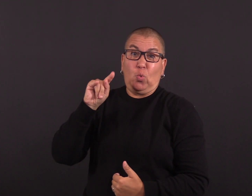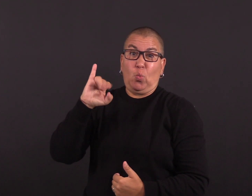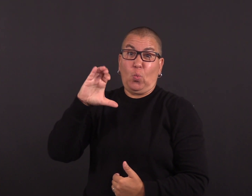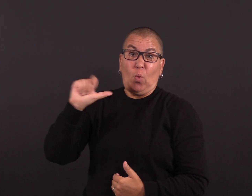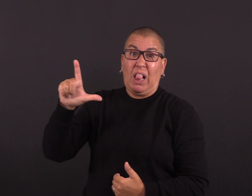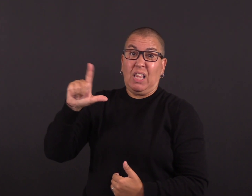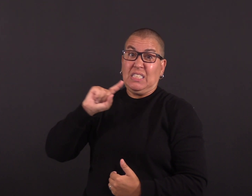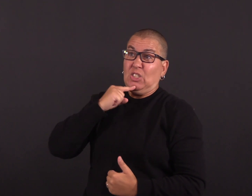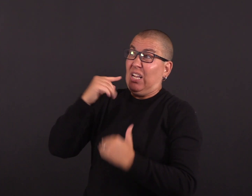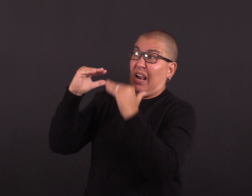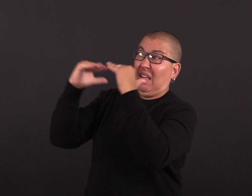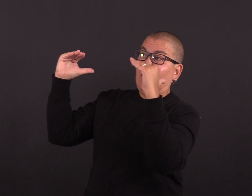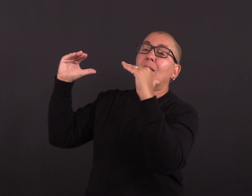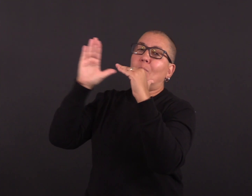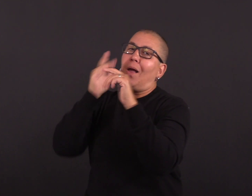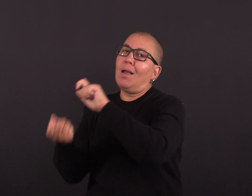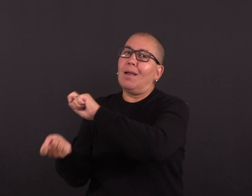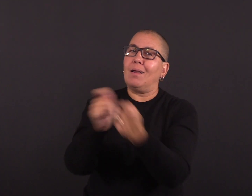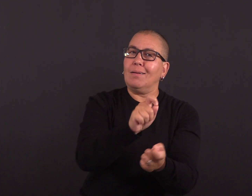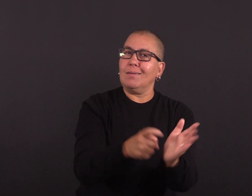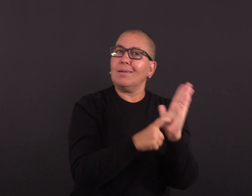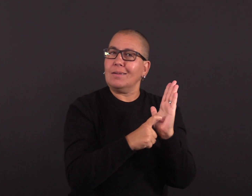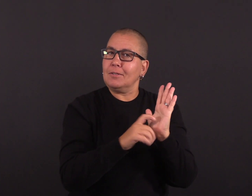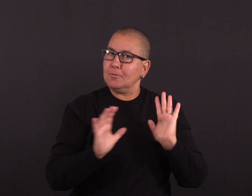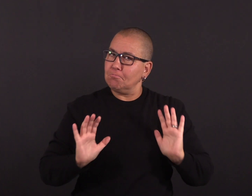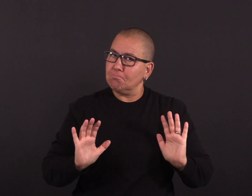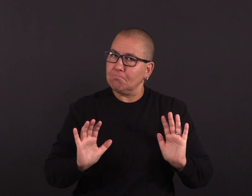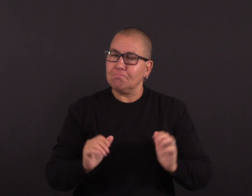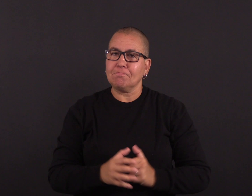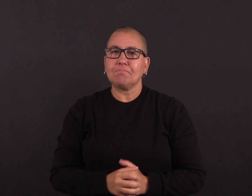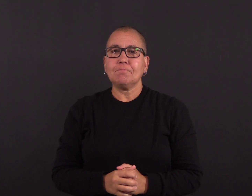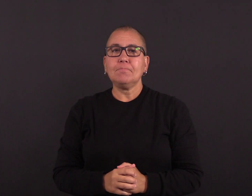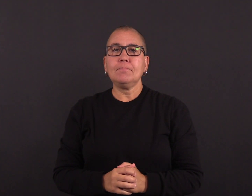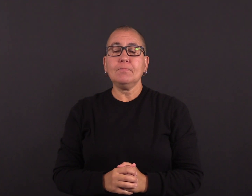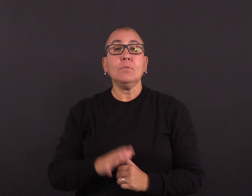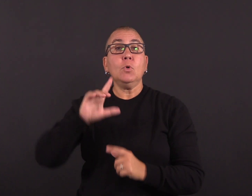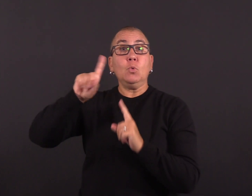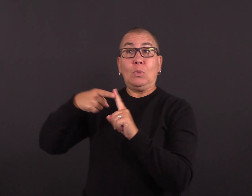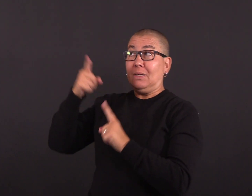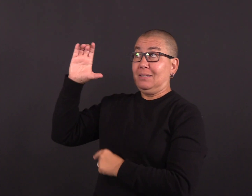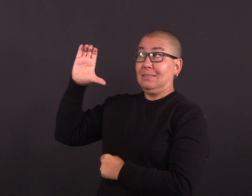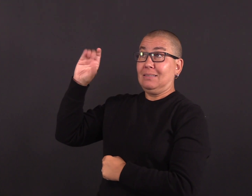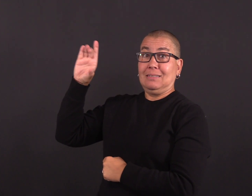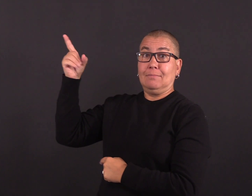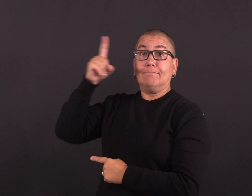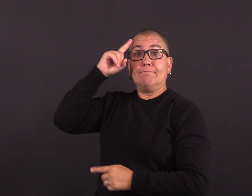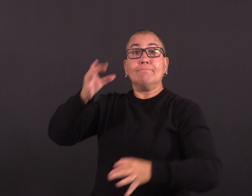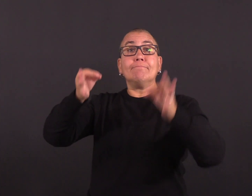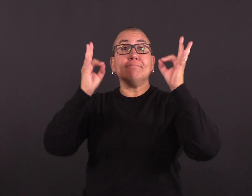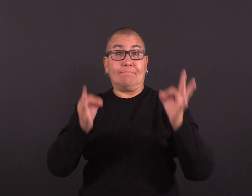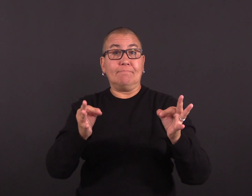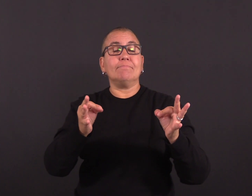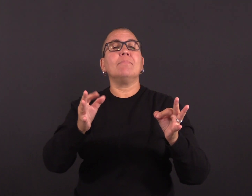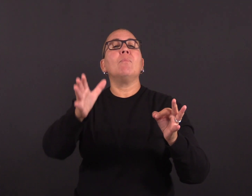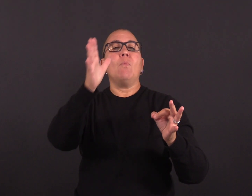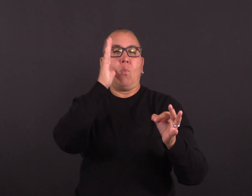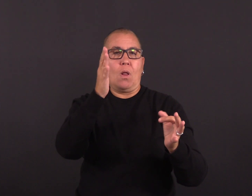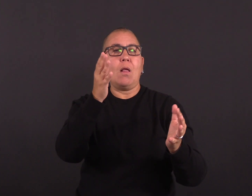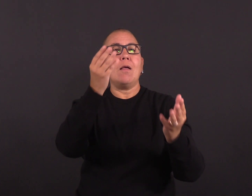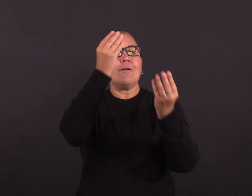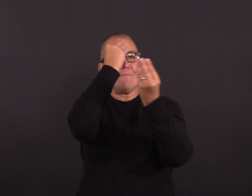hospitalizations reach critical levels. The CDC recommends universal masking in jurisdictions